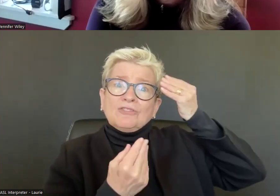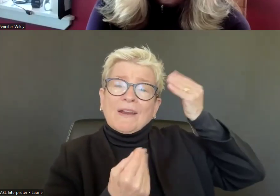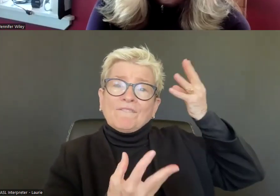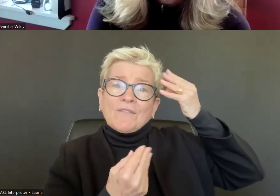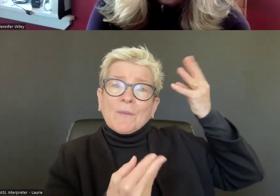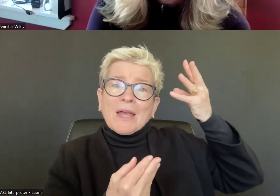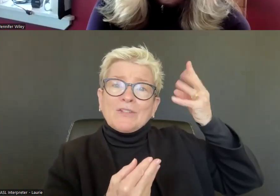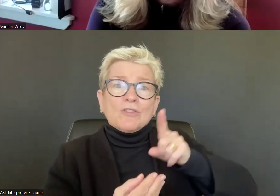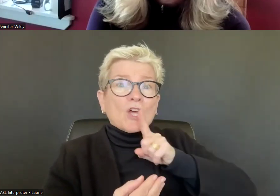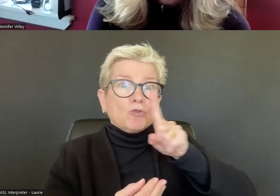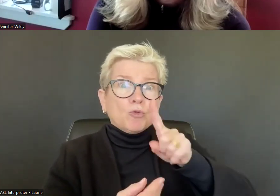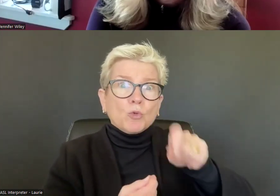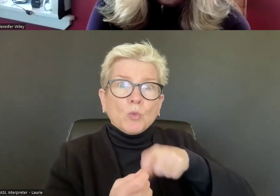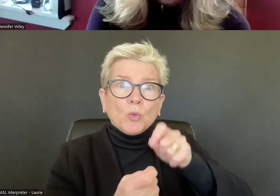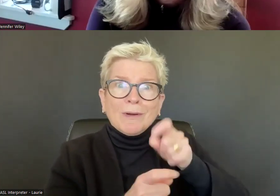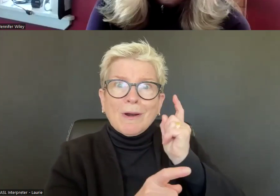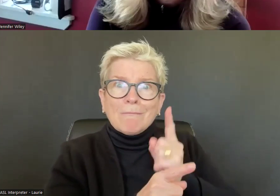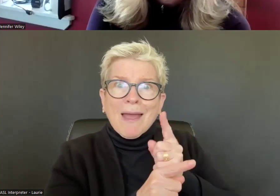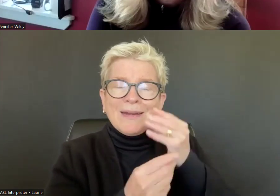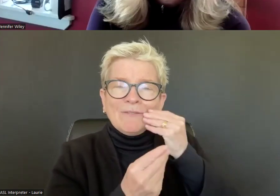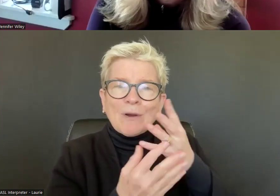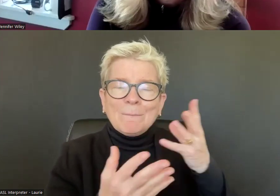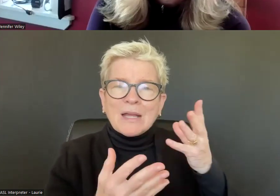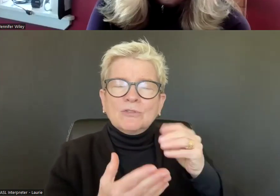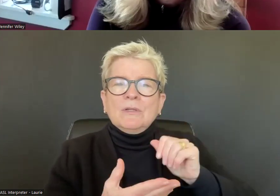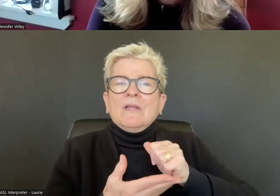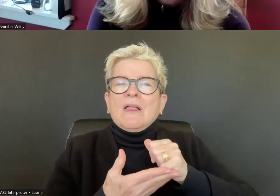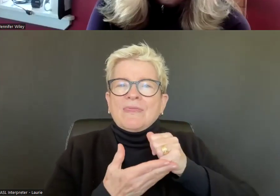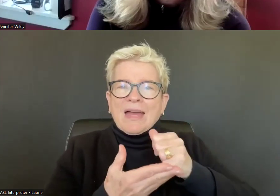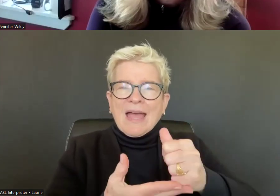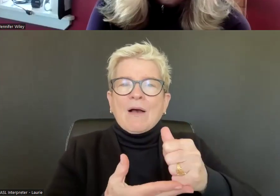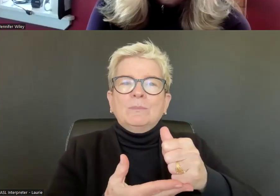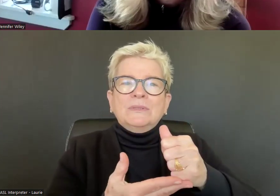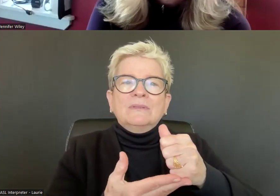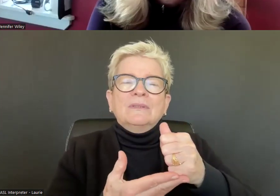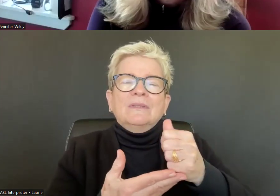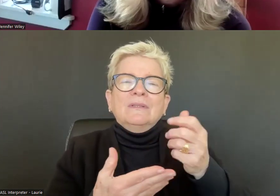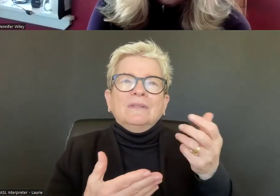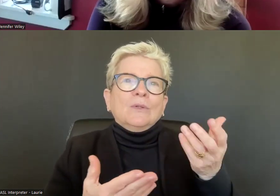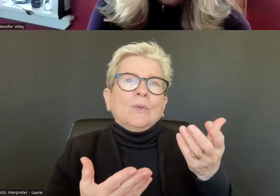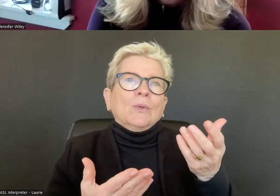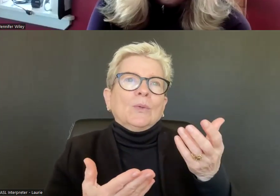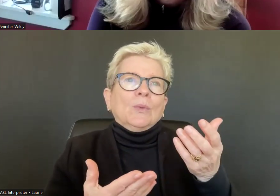accurate, it really helps to kind of quell maybe some anxieties or some different um